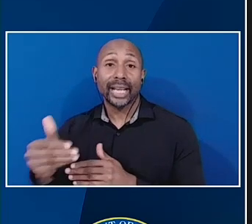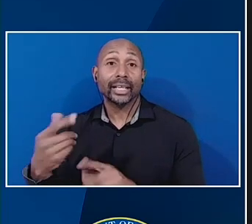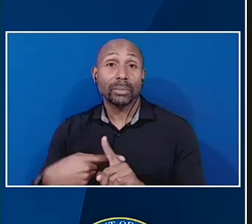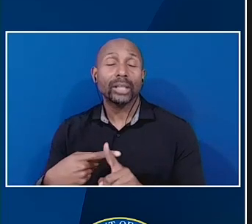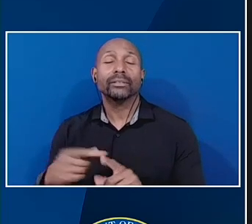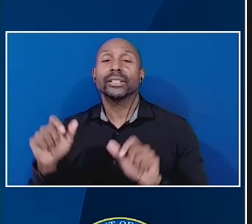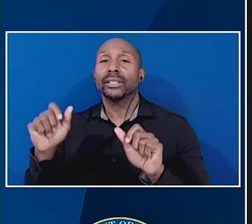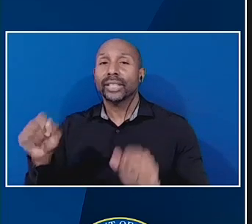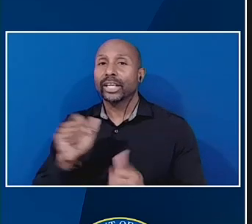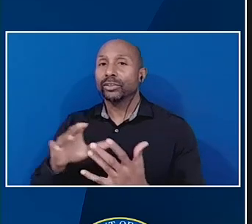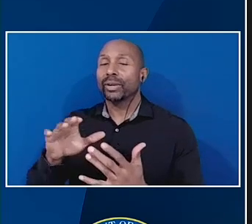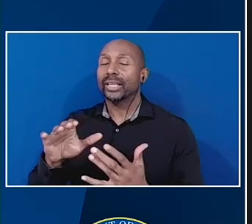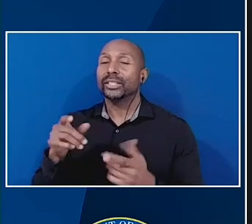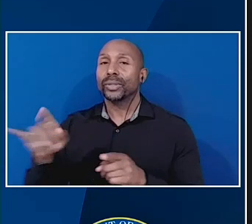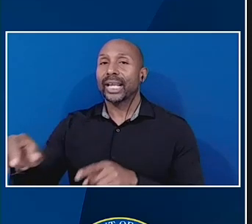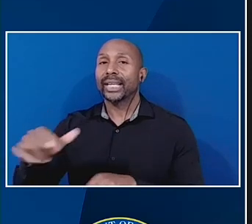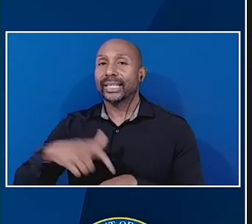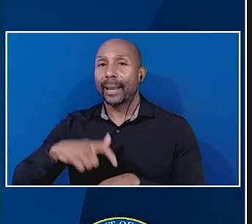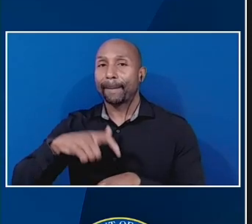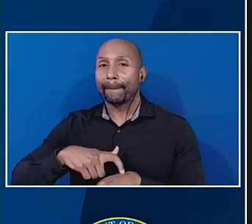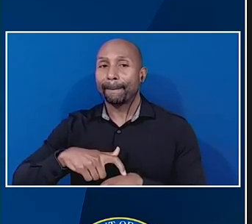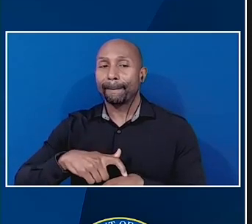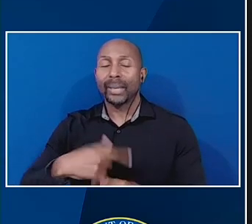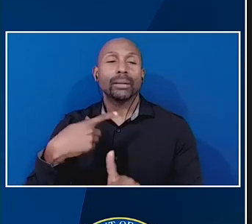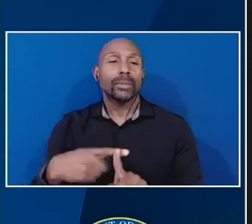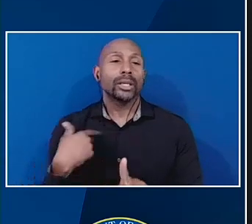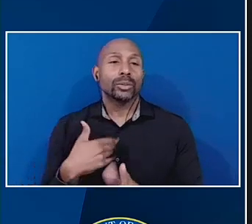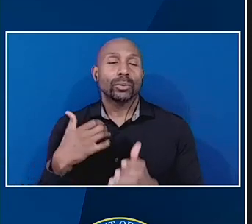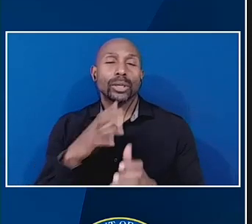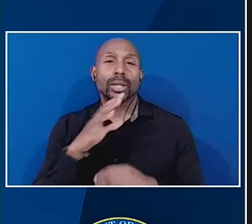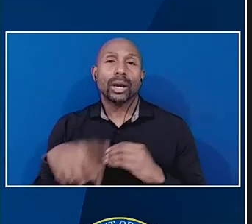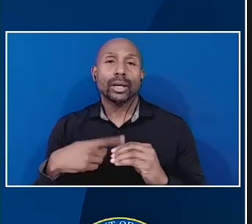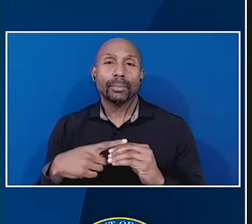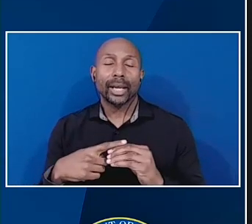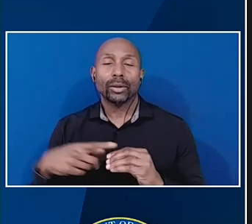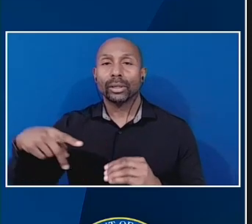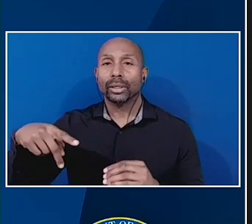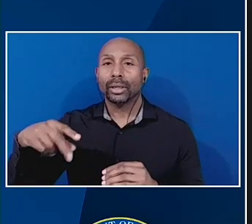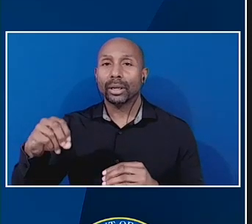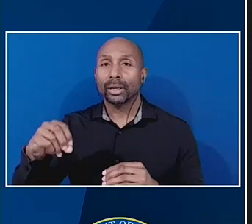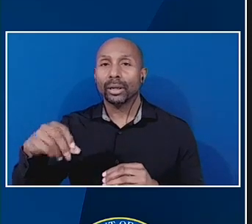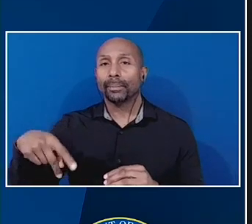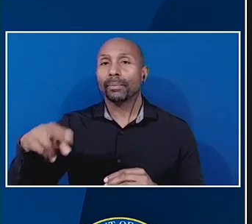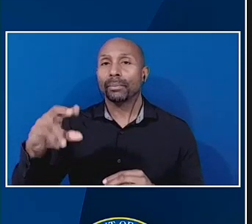We also want to talk about- a little bit about protocols that, you know, please use